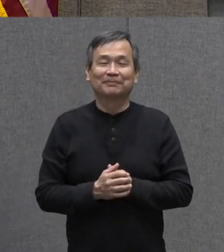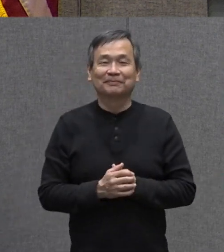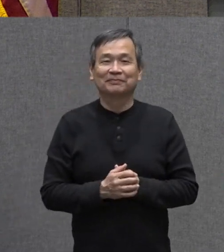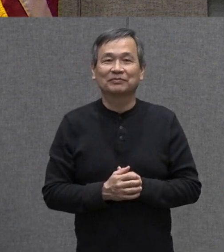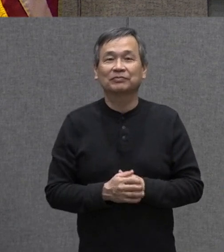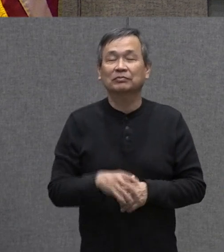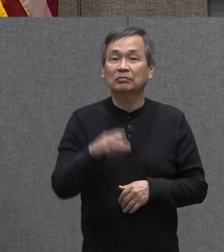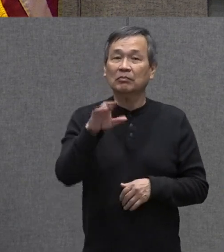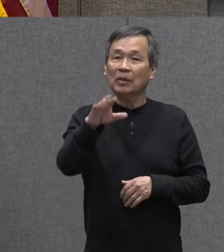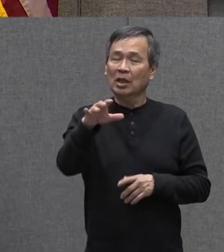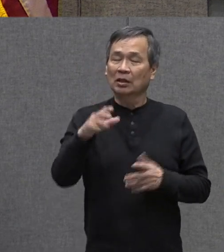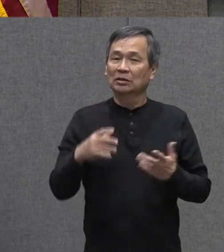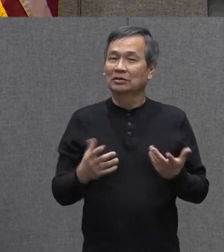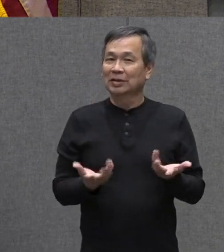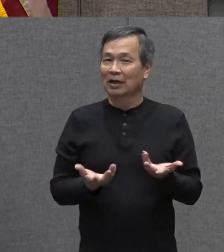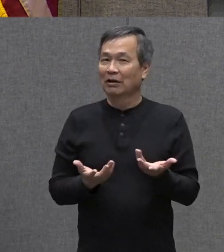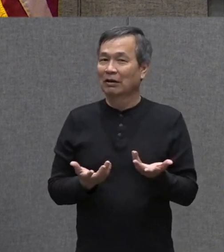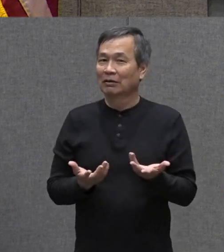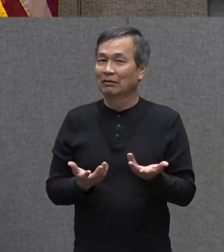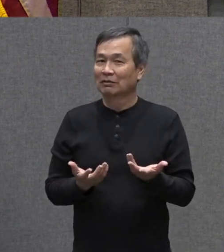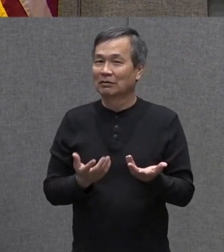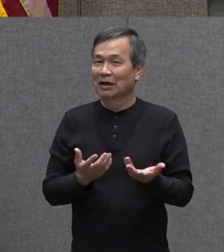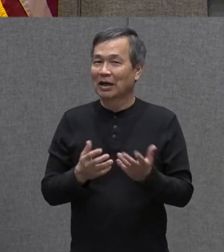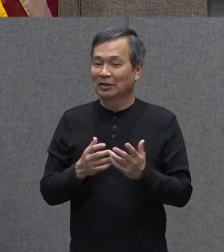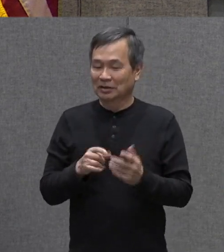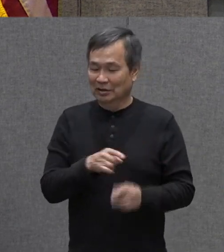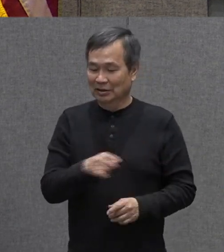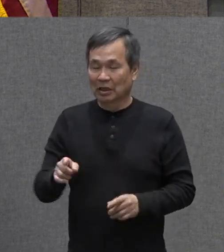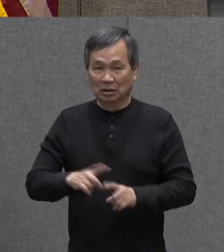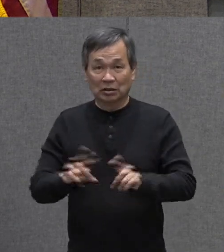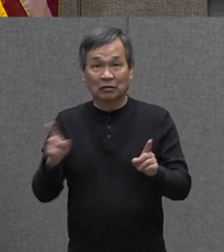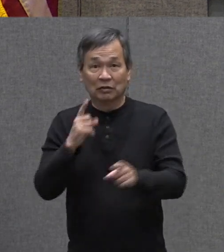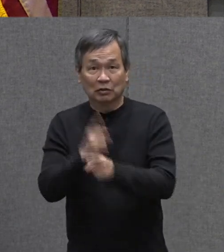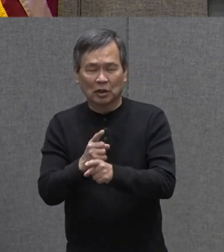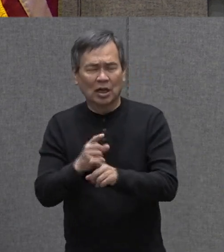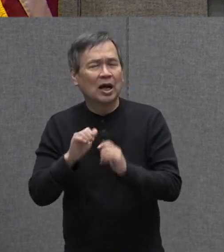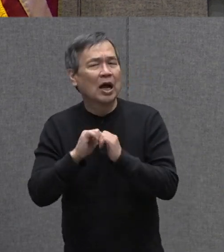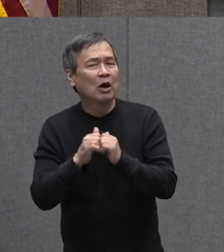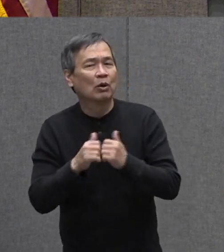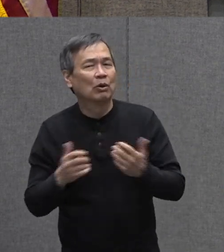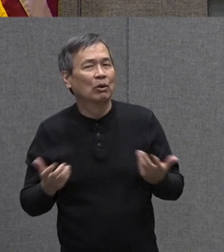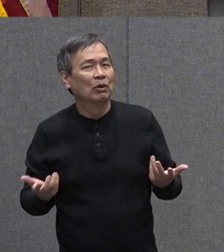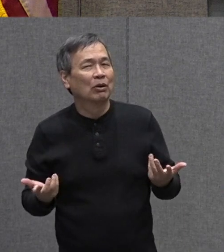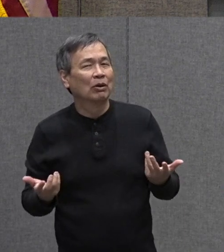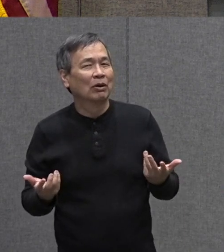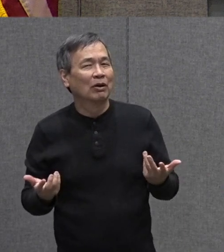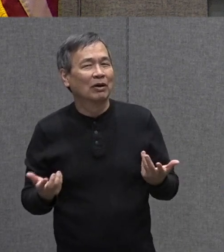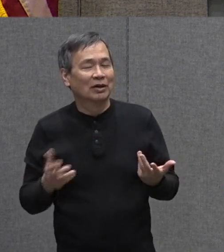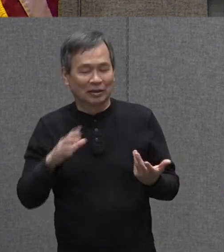How are these fruits different? What we're going to do today,